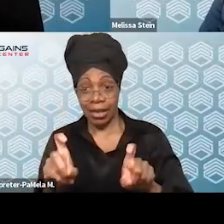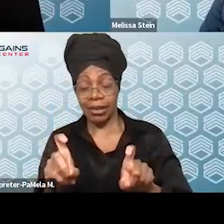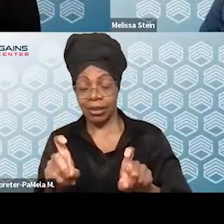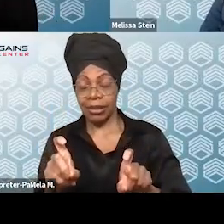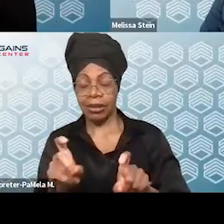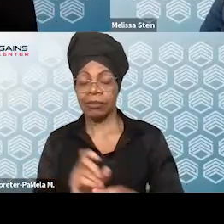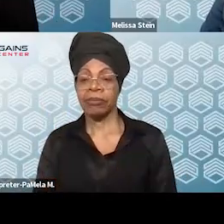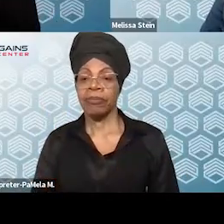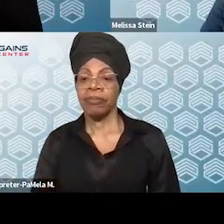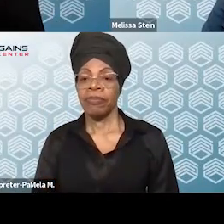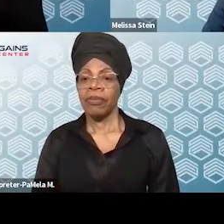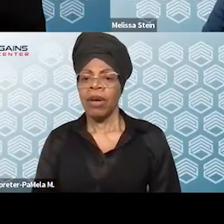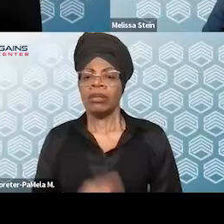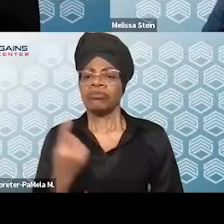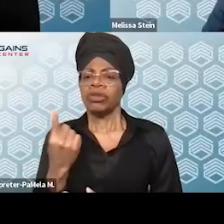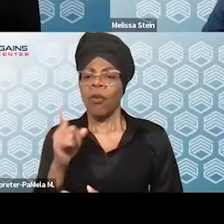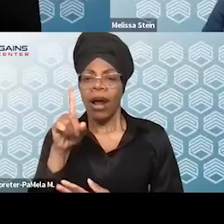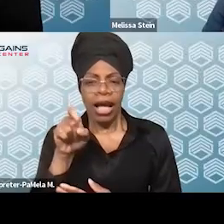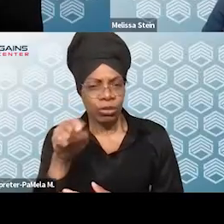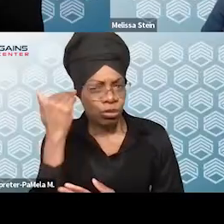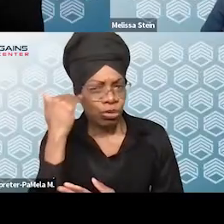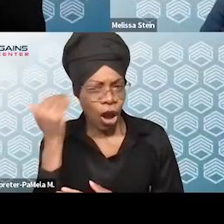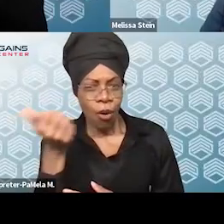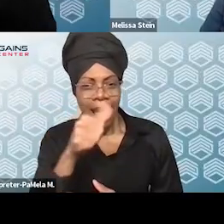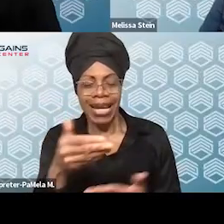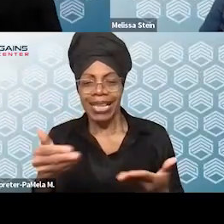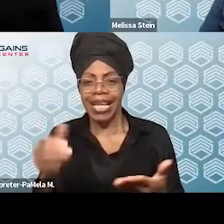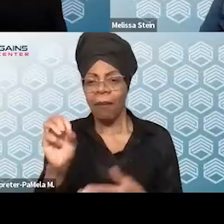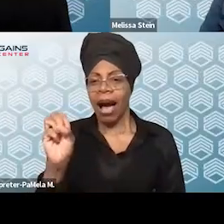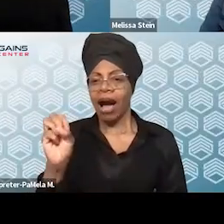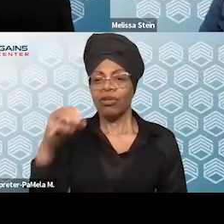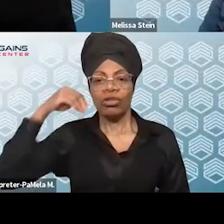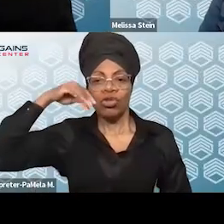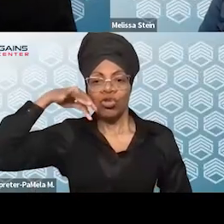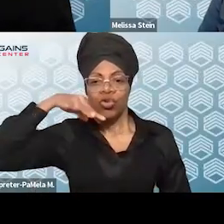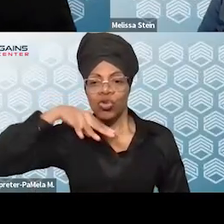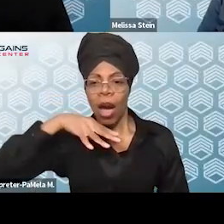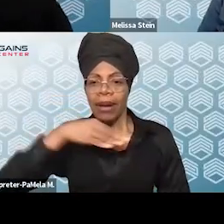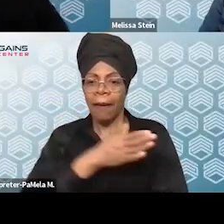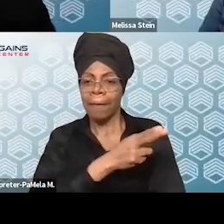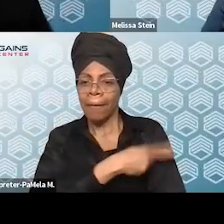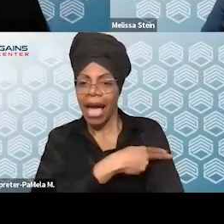So, someone asked, do you know anything about sweat patches being used for drug testing?